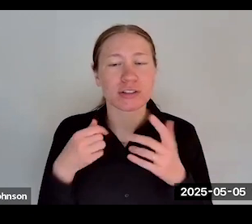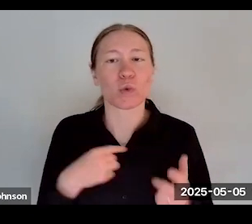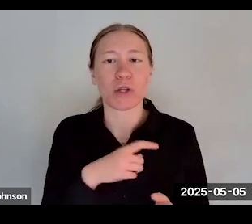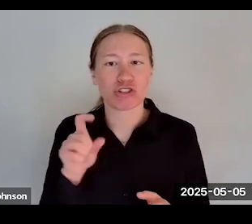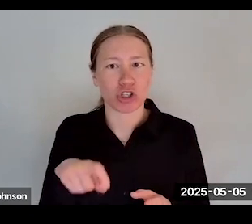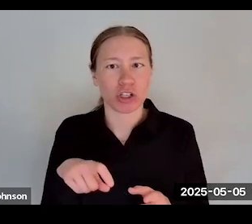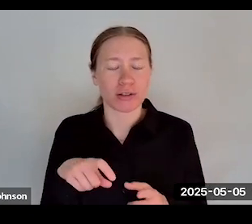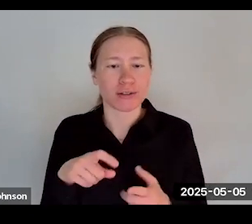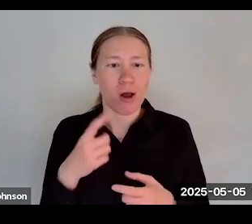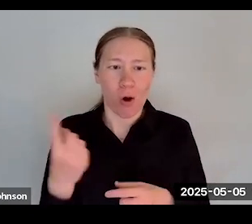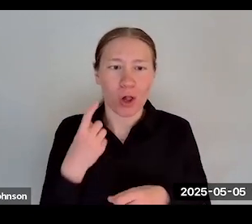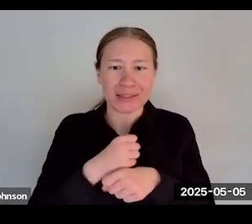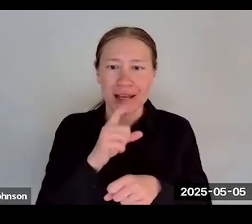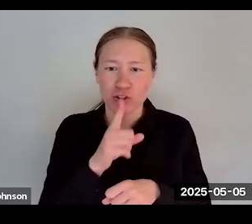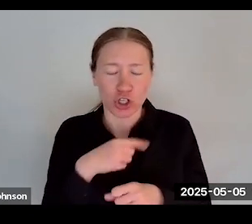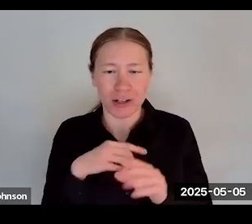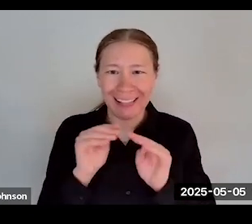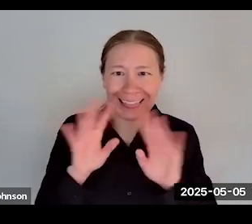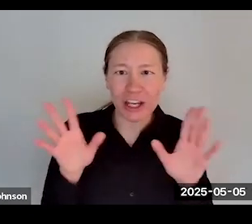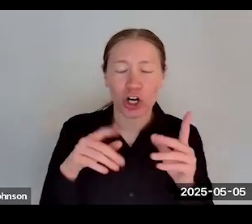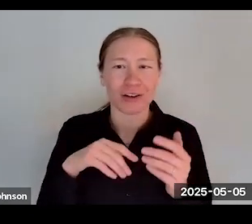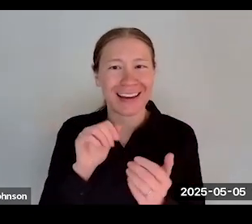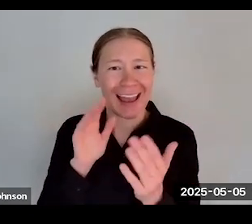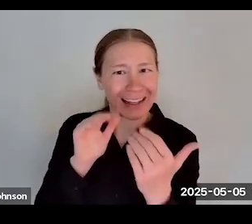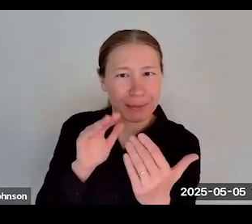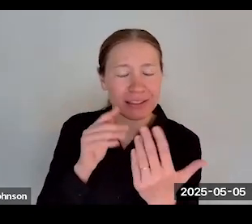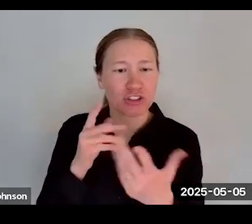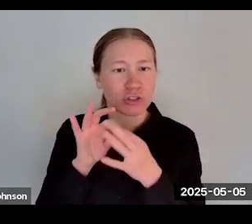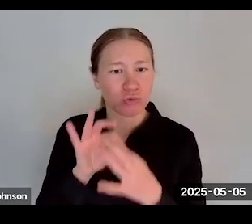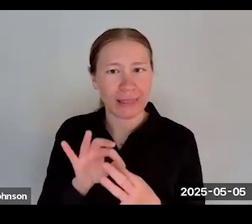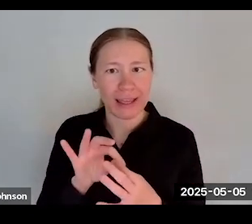we're giving clear and concise expectations regarding the quality of an employee's work.